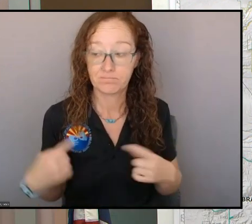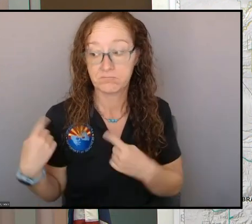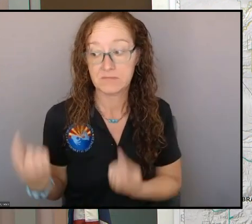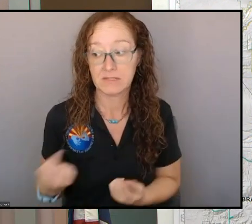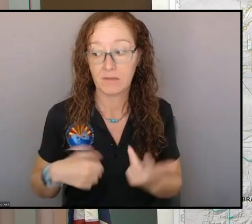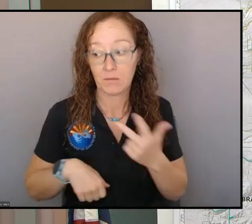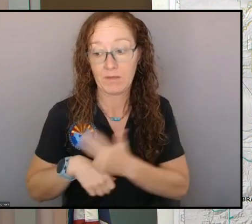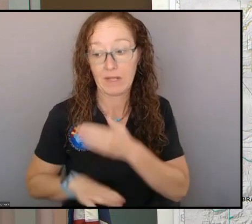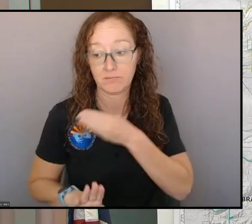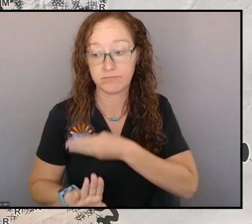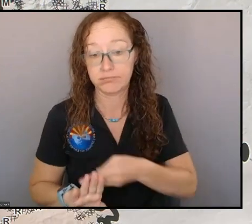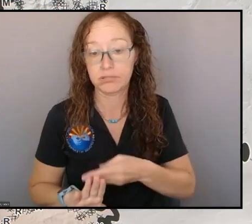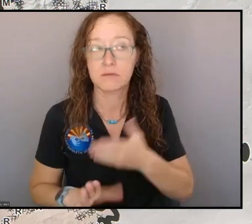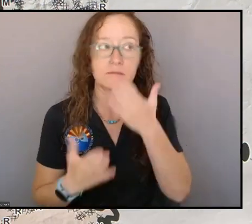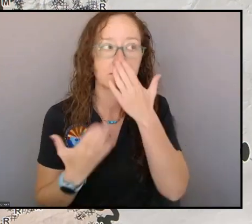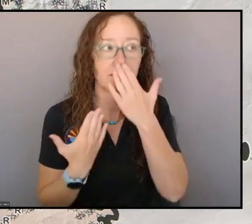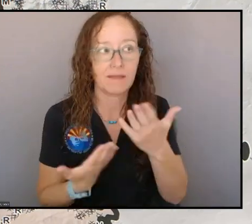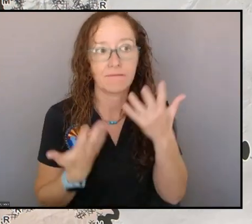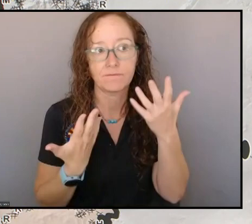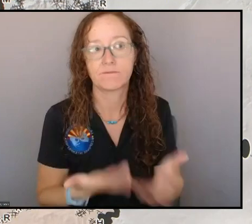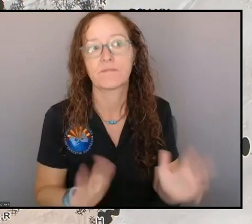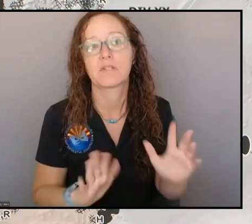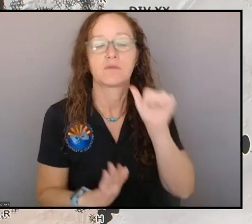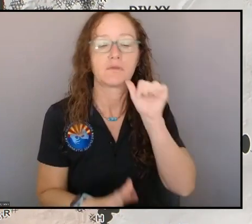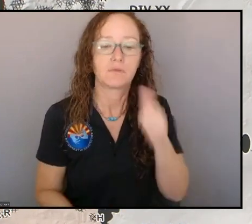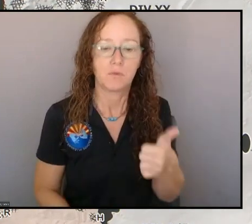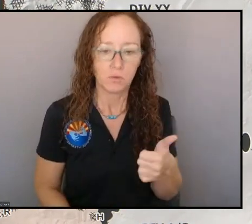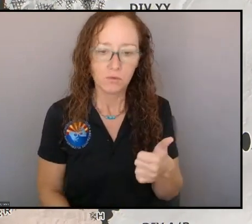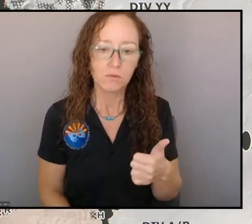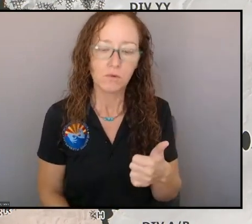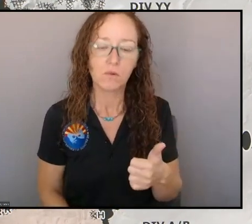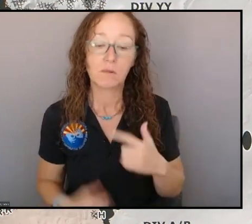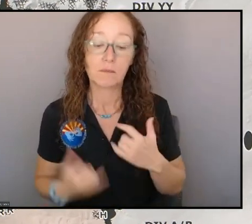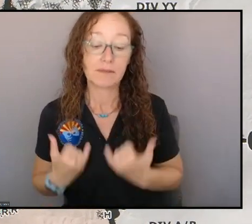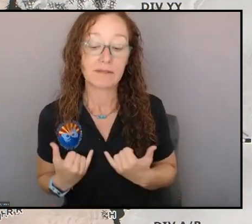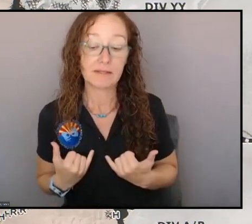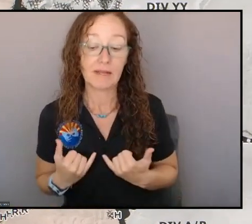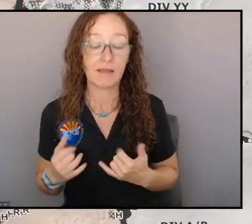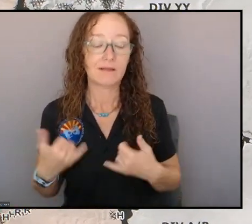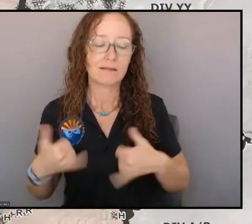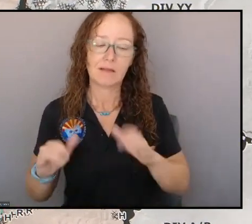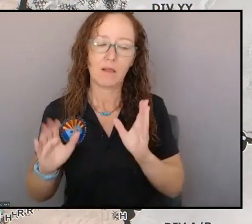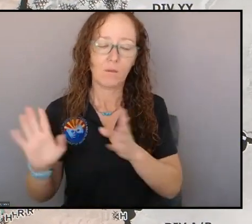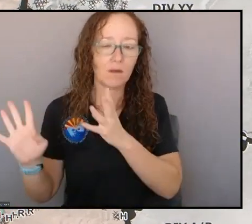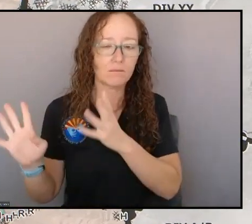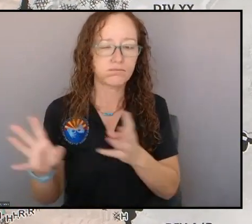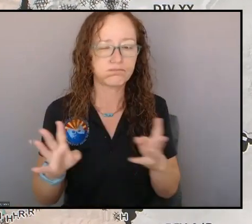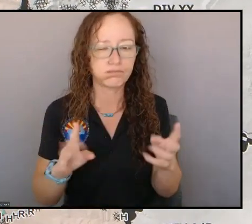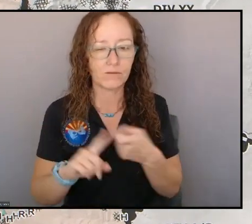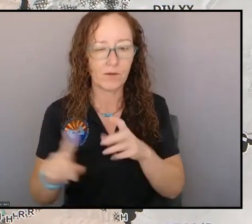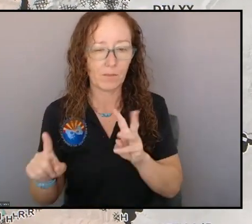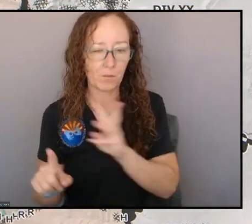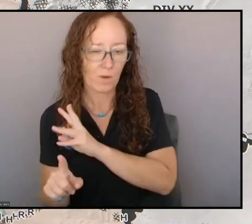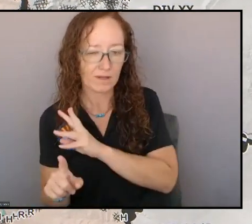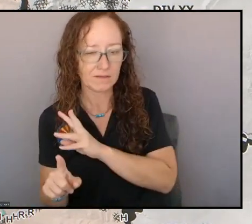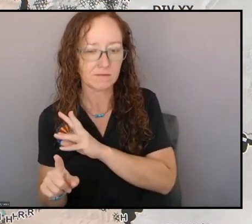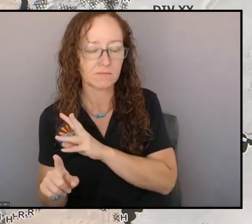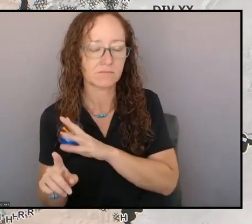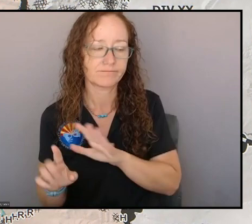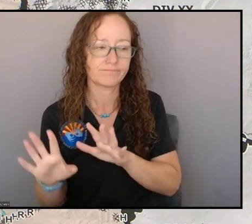But for today, still looking at west winds primarily over the fire area and strong winds especially for higher